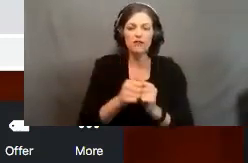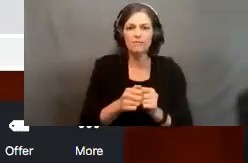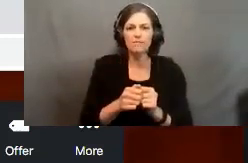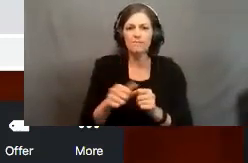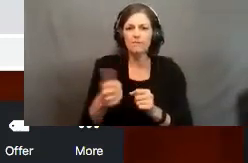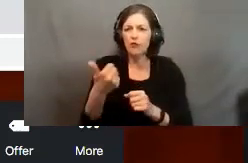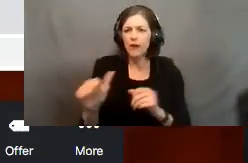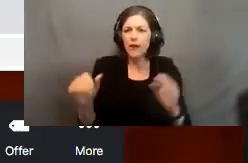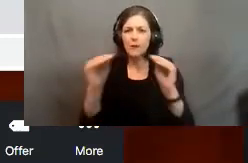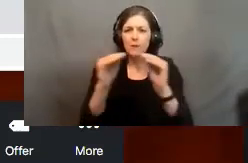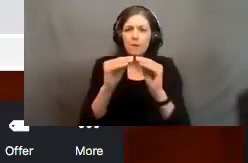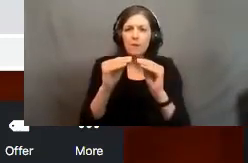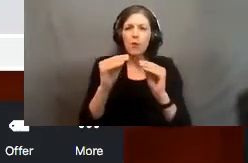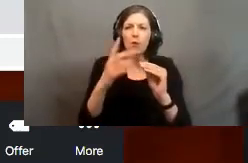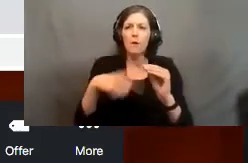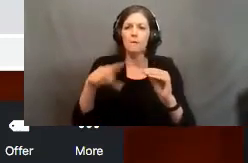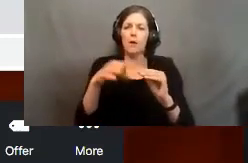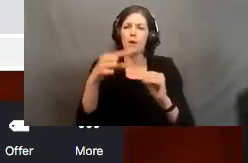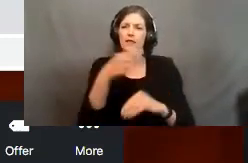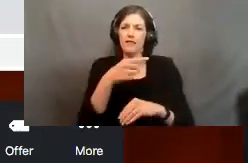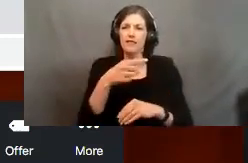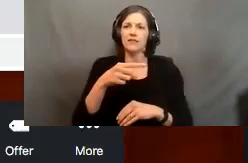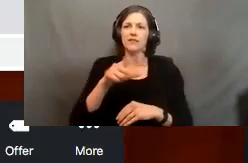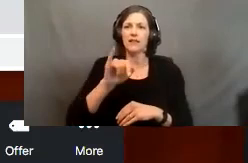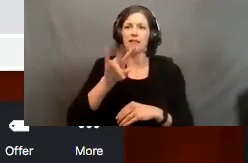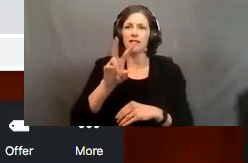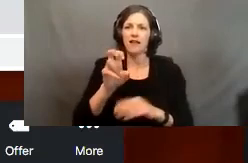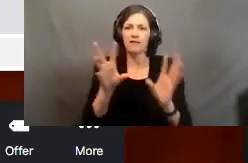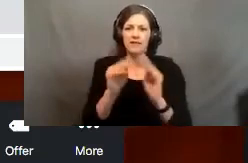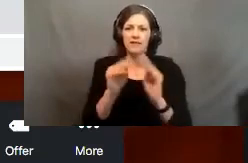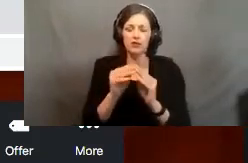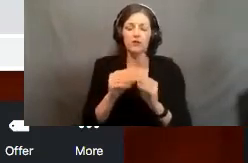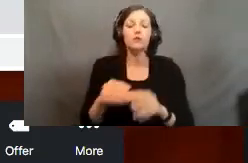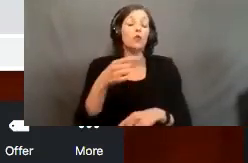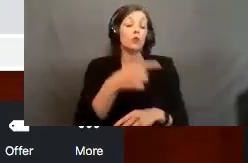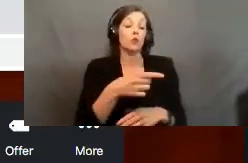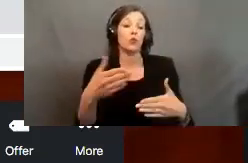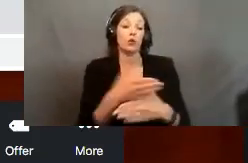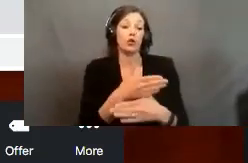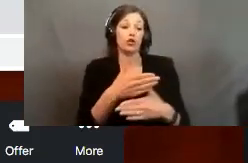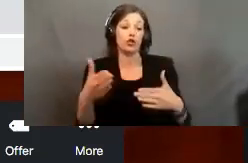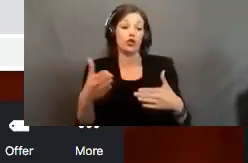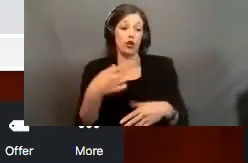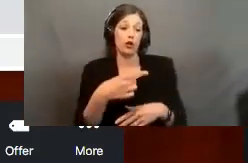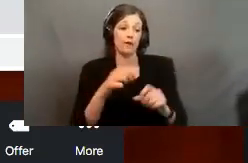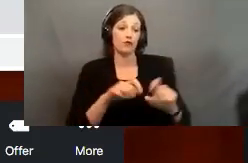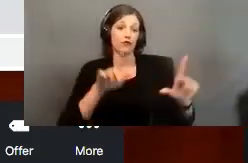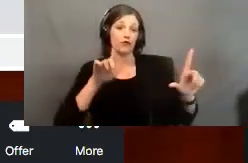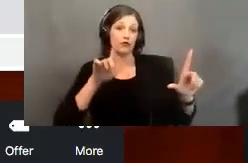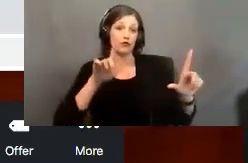live session platform ? >>MCKENZIE LORENZ: When you are 12:41:14 sharing your screen the window was quite small